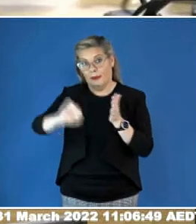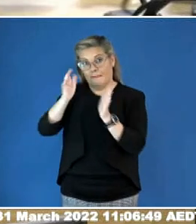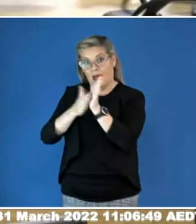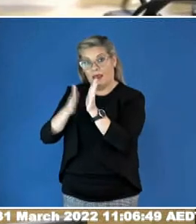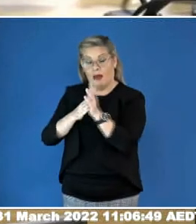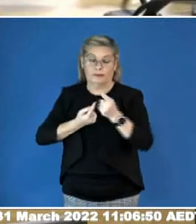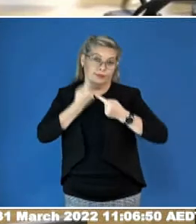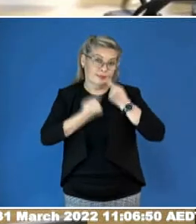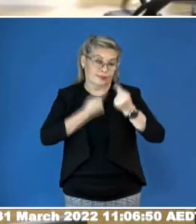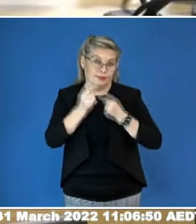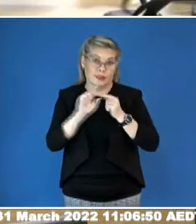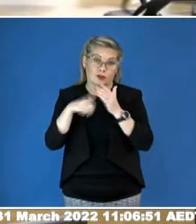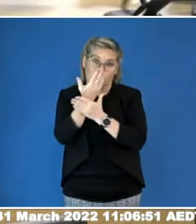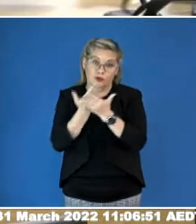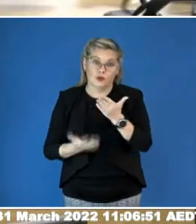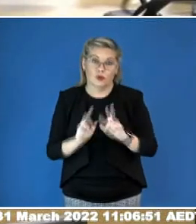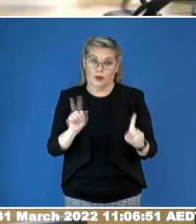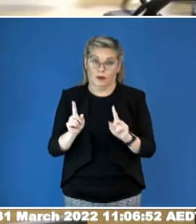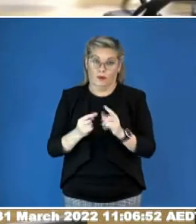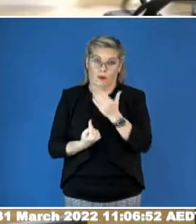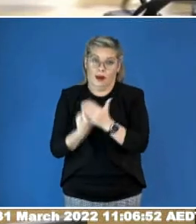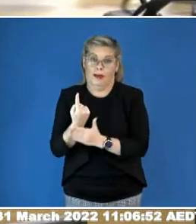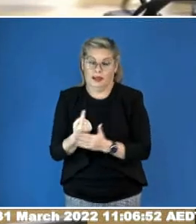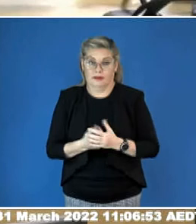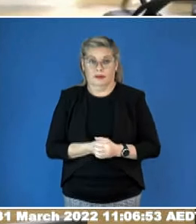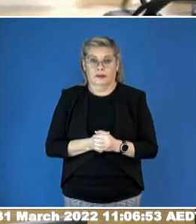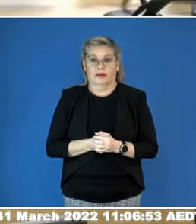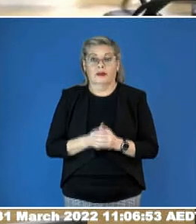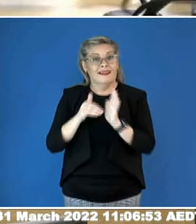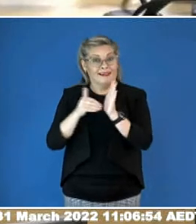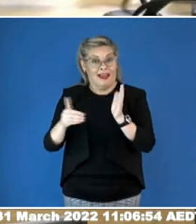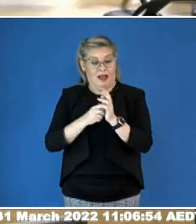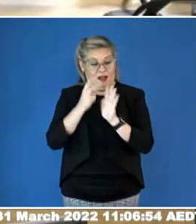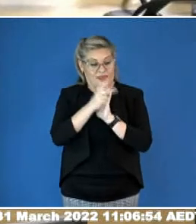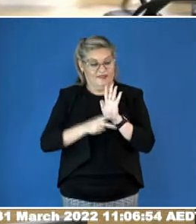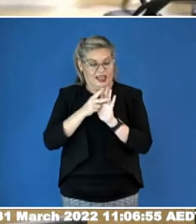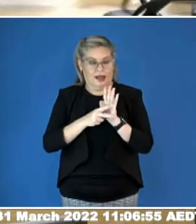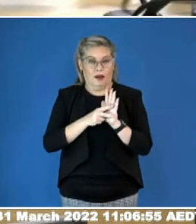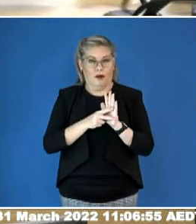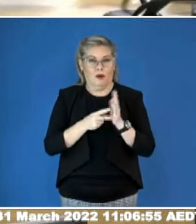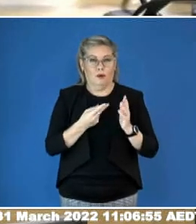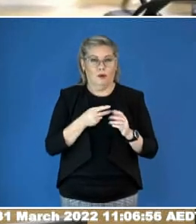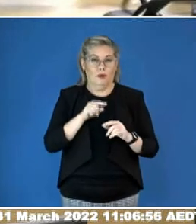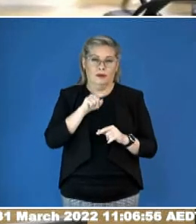number IND.0146.0001.0001.